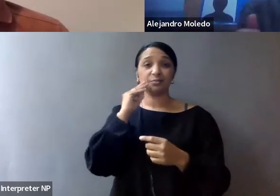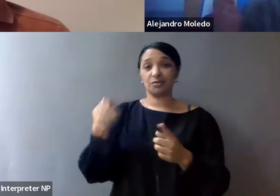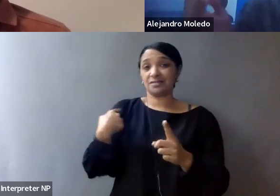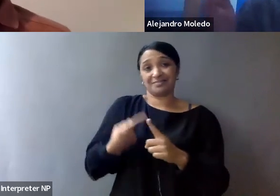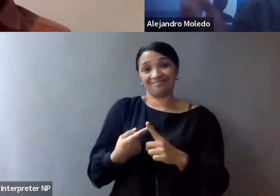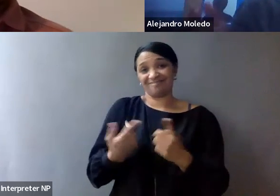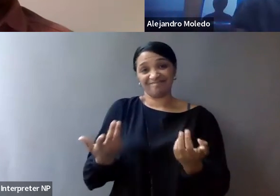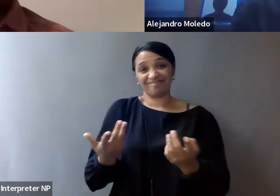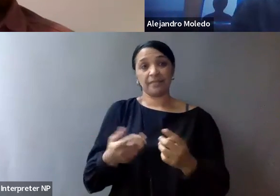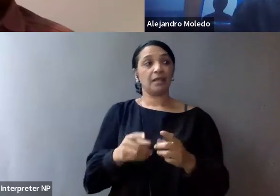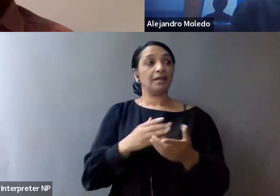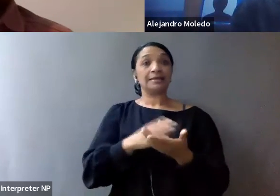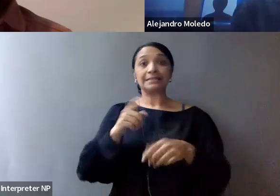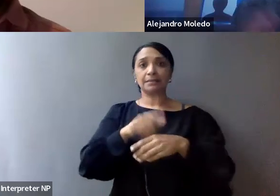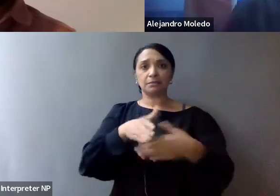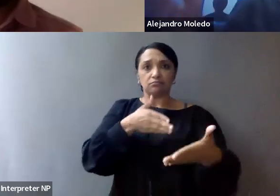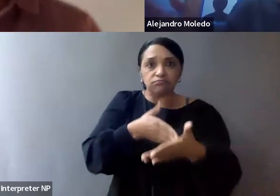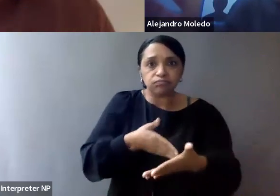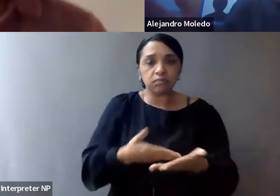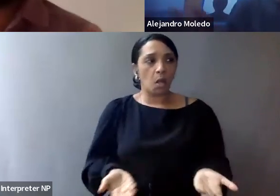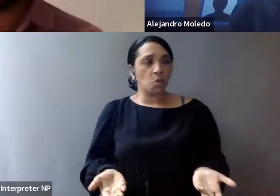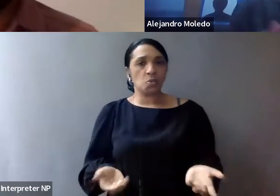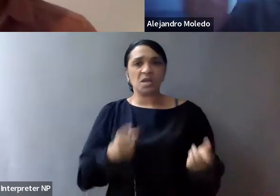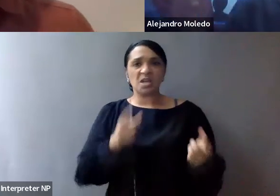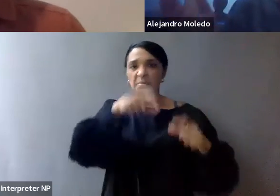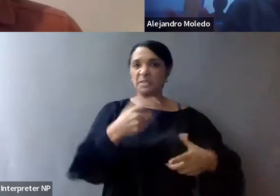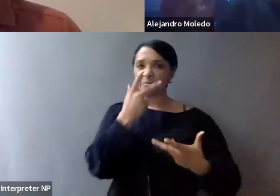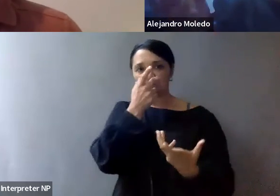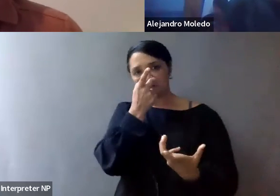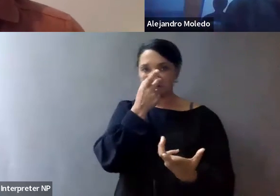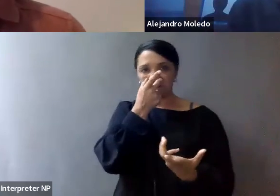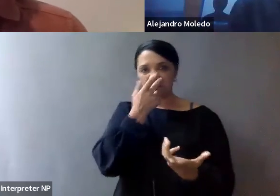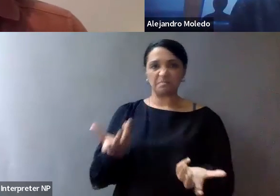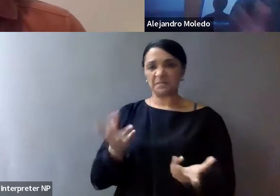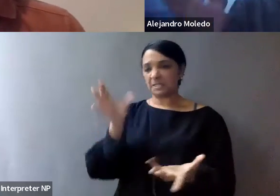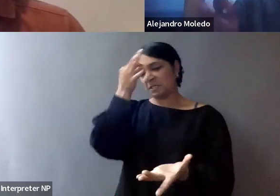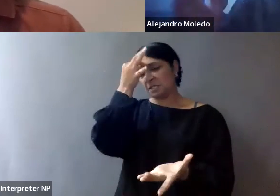that sometimes you run into awful people, which also exist, and they may say: